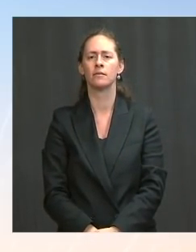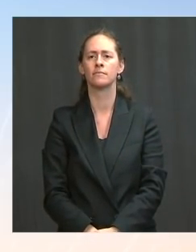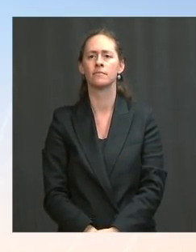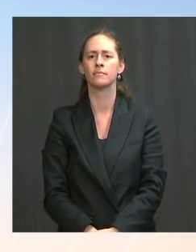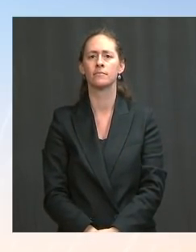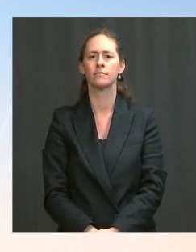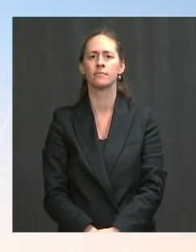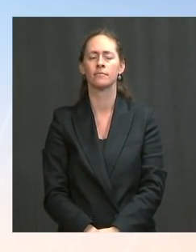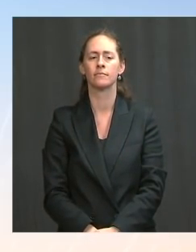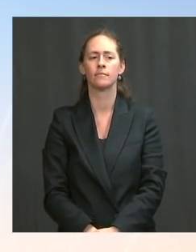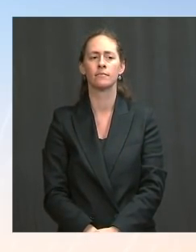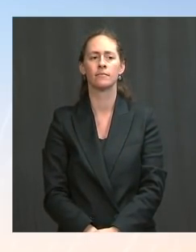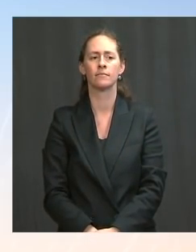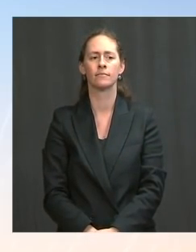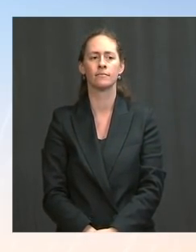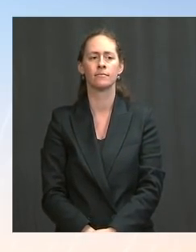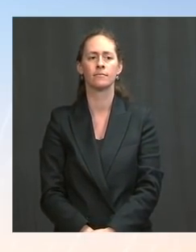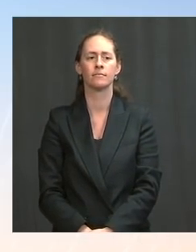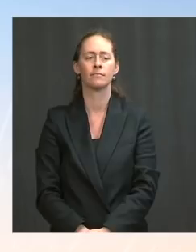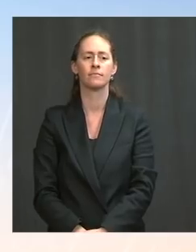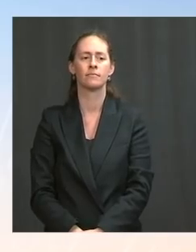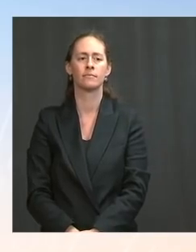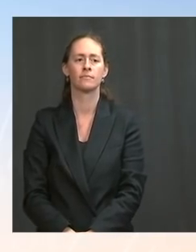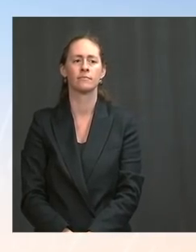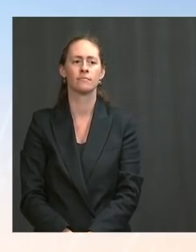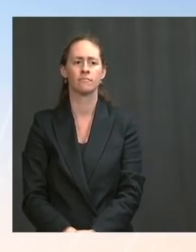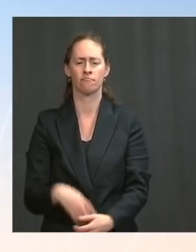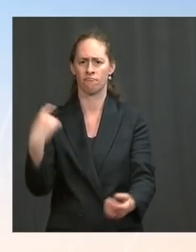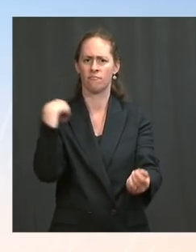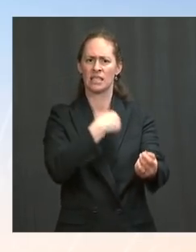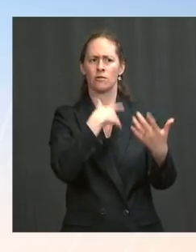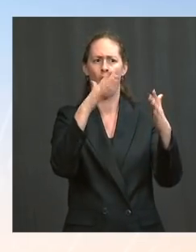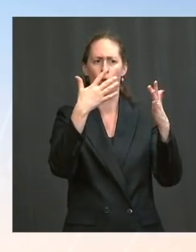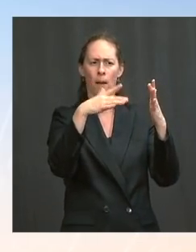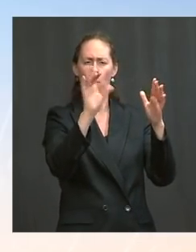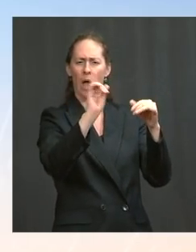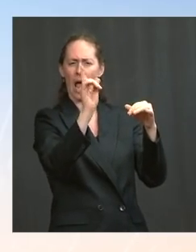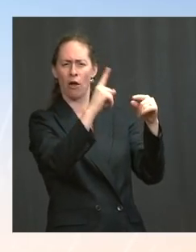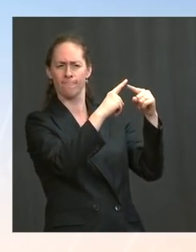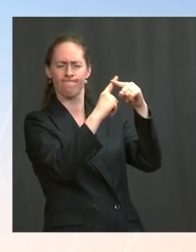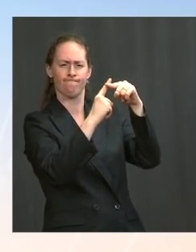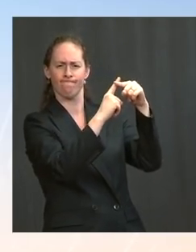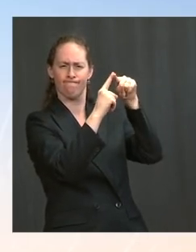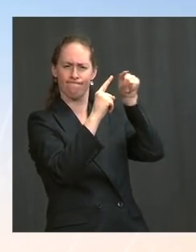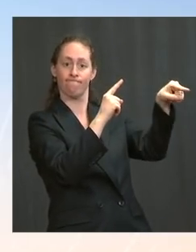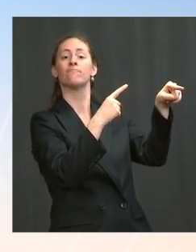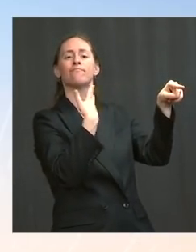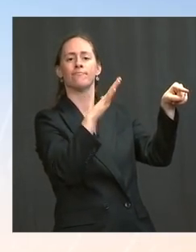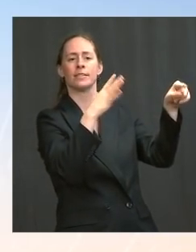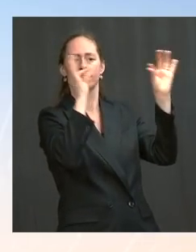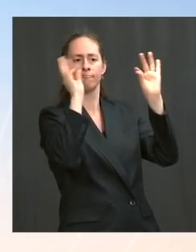the United States selected these targets because Iran-backed militias used them to conduct at least five one-way UAV attacks